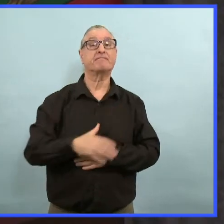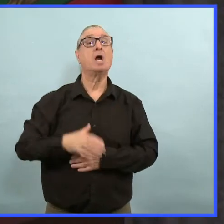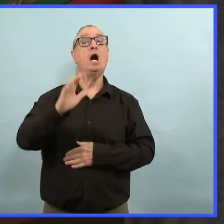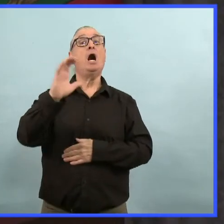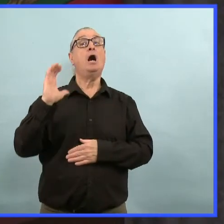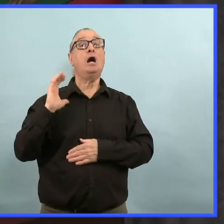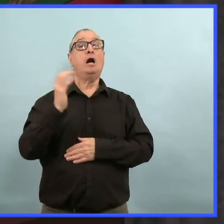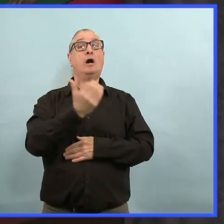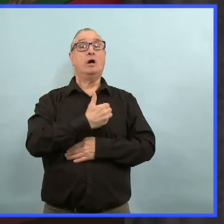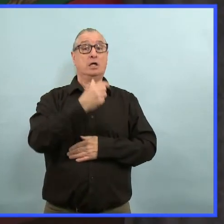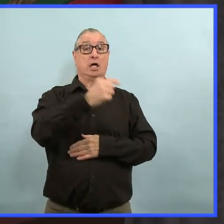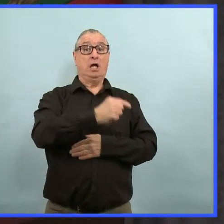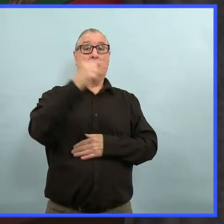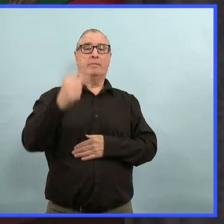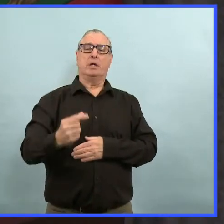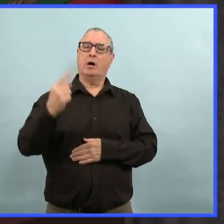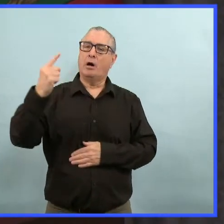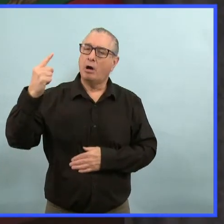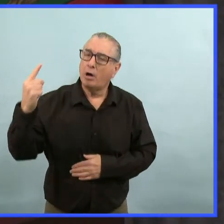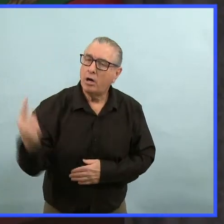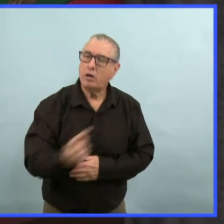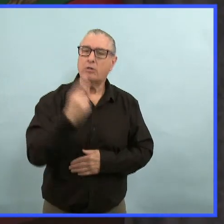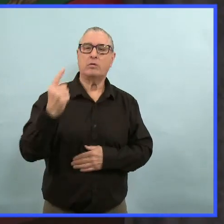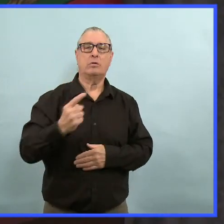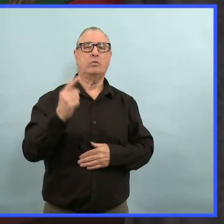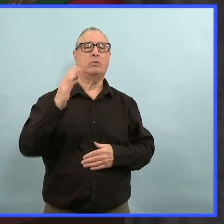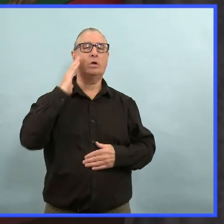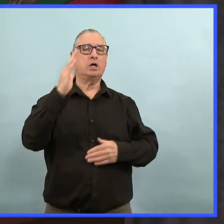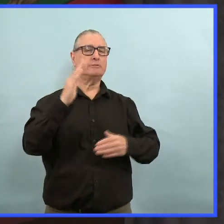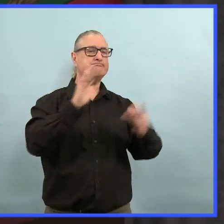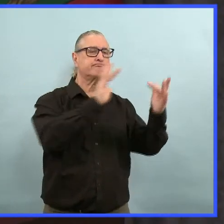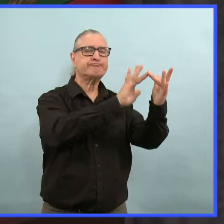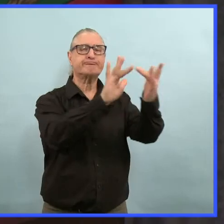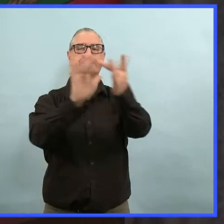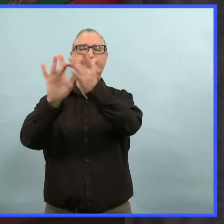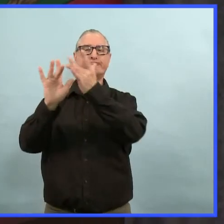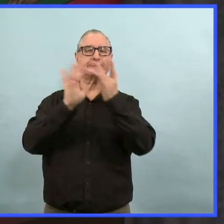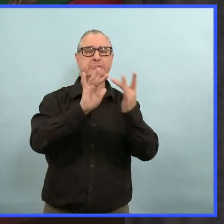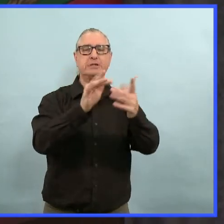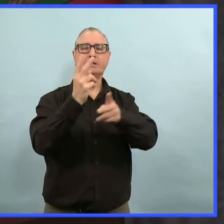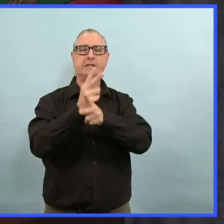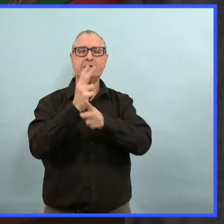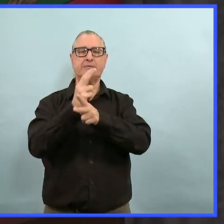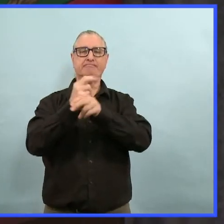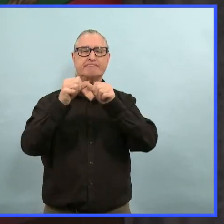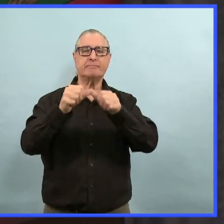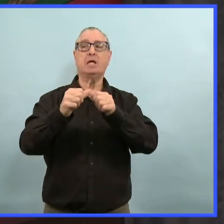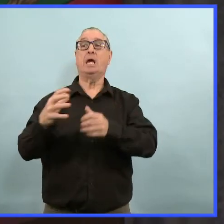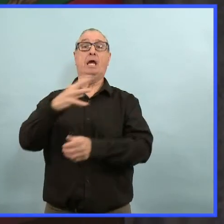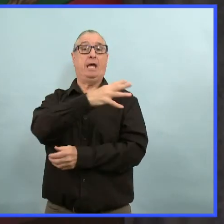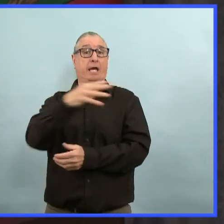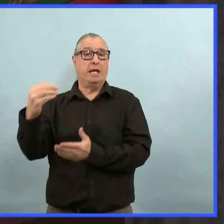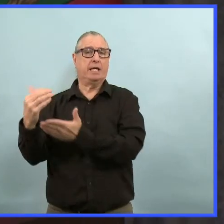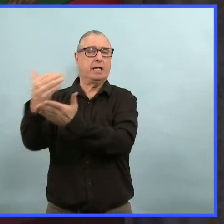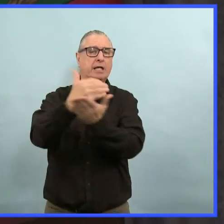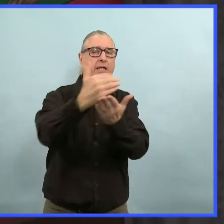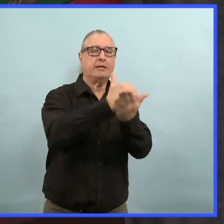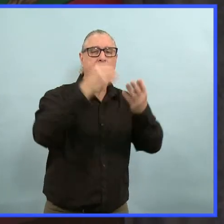to address the kovid 19 situation throughout manitoba today we're here to discuss a